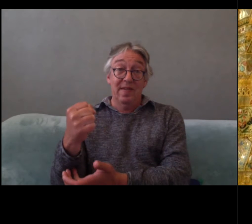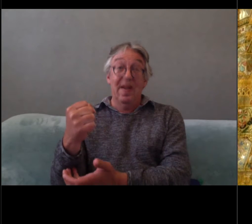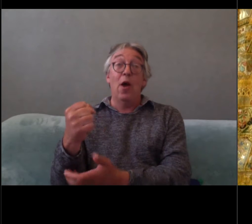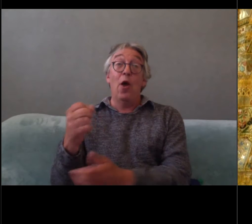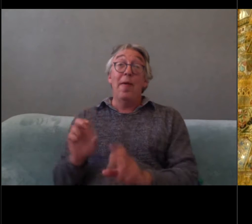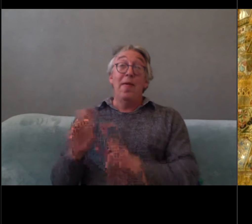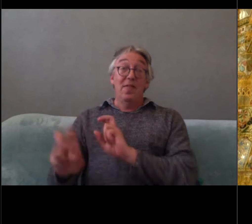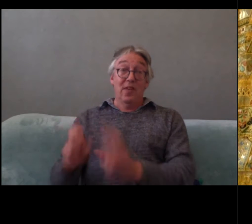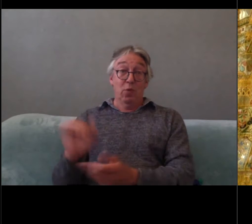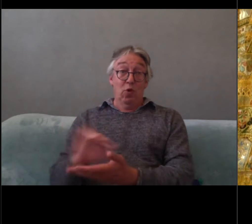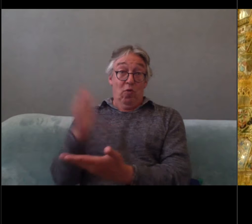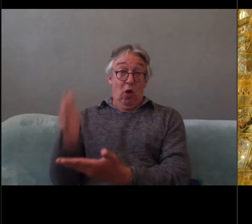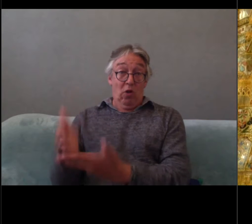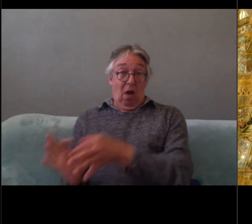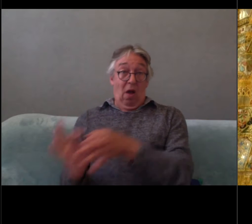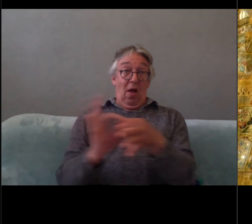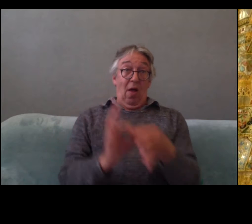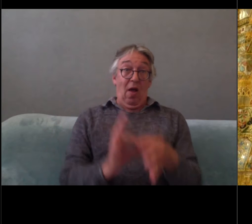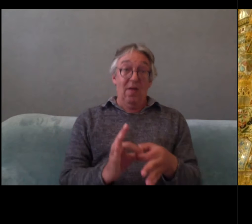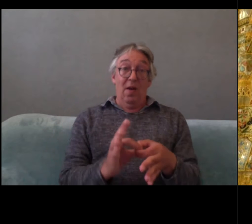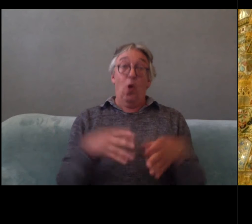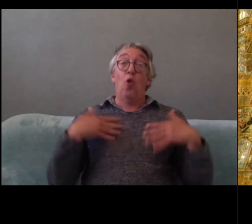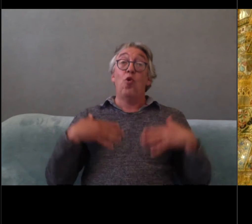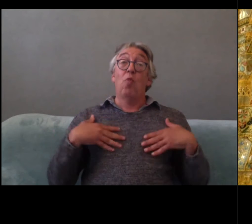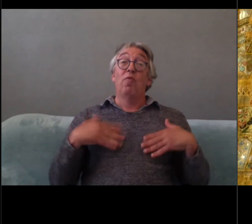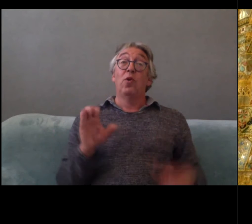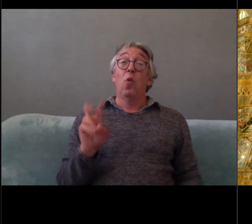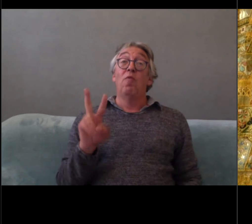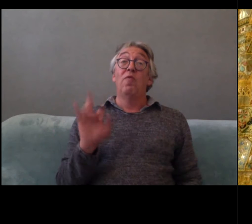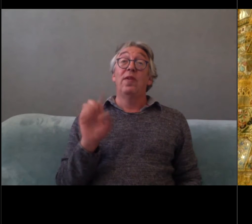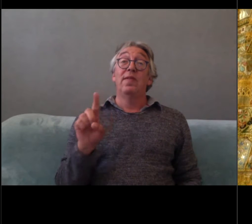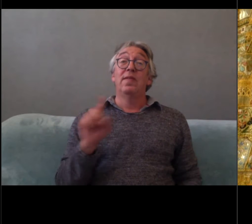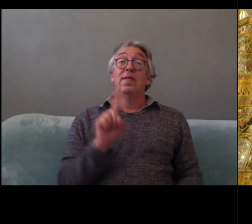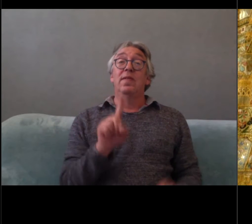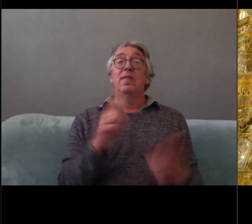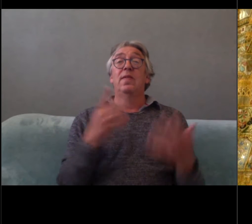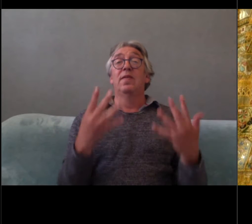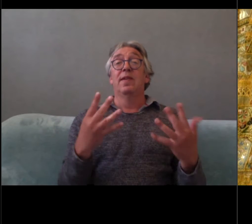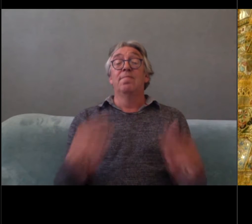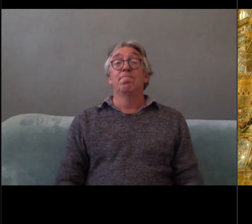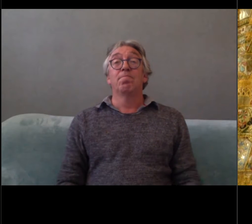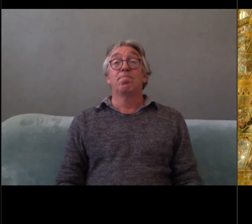As Haydn was mentioning, this is one of the most pressing issues,